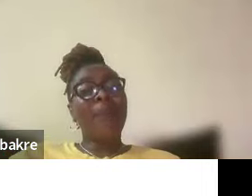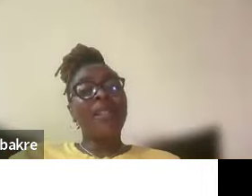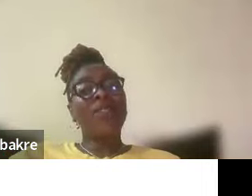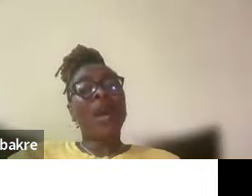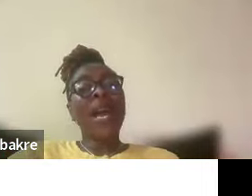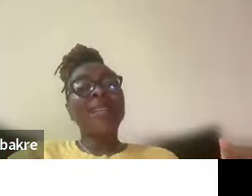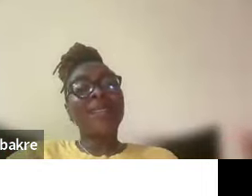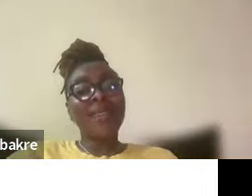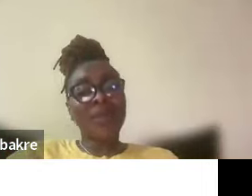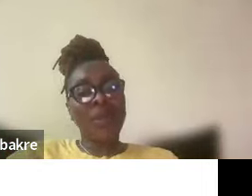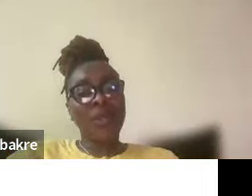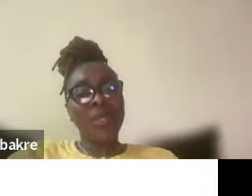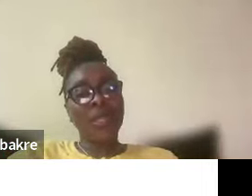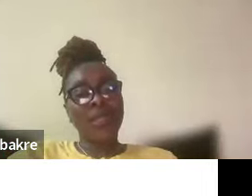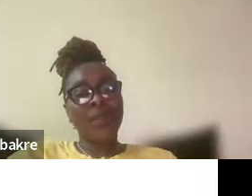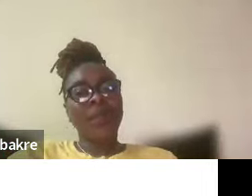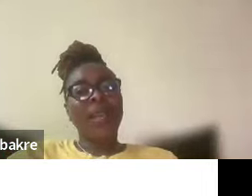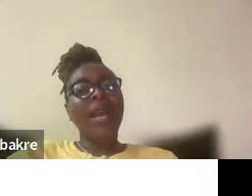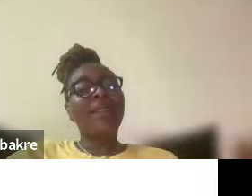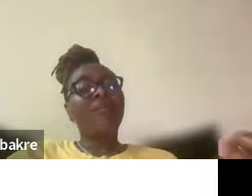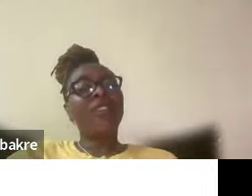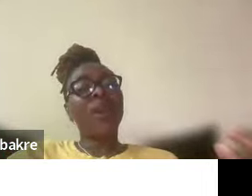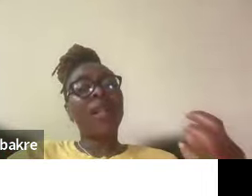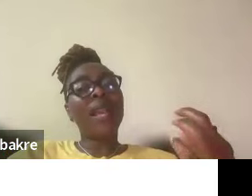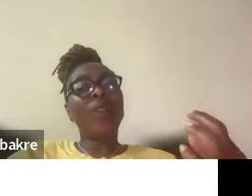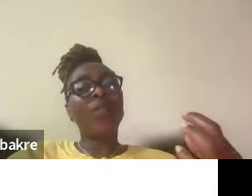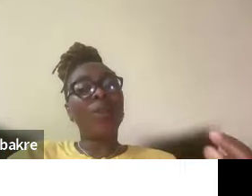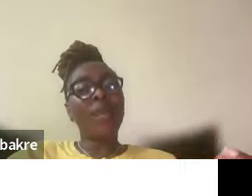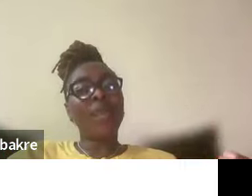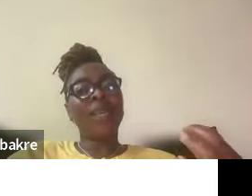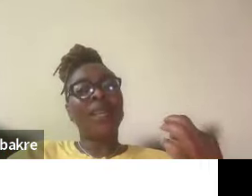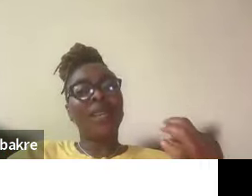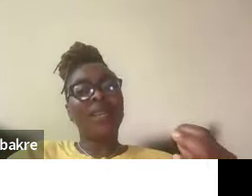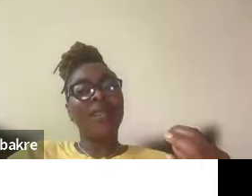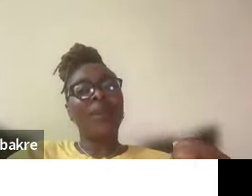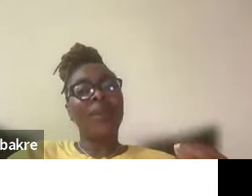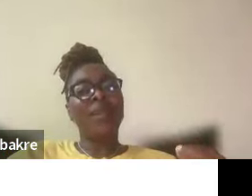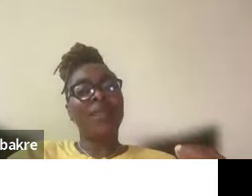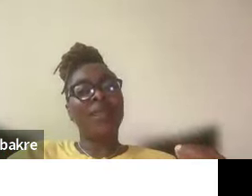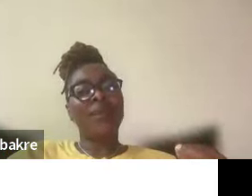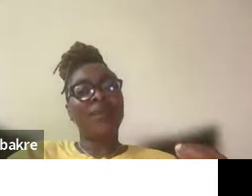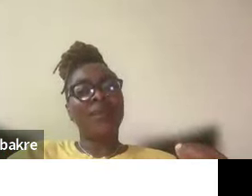sola bakre: ability to access resources and eventual economic independence.